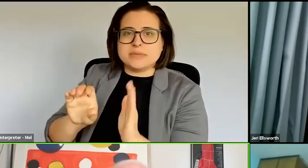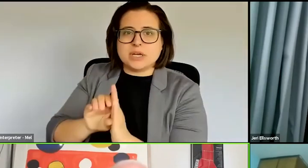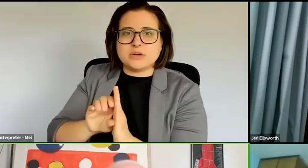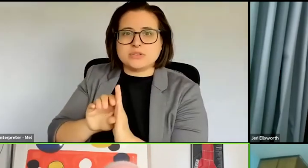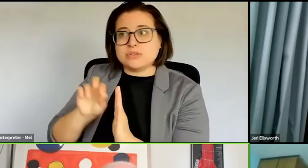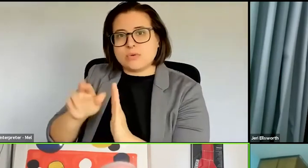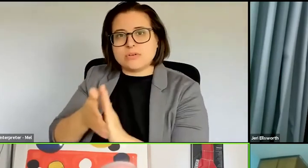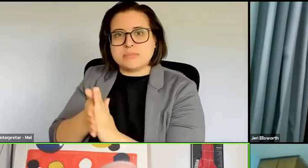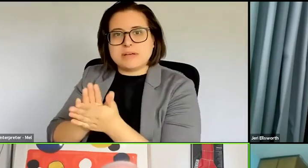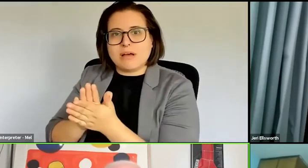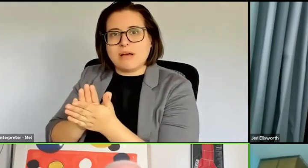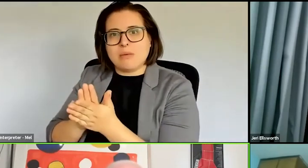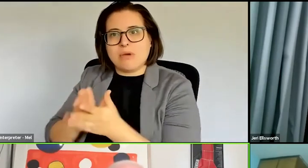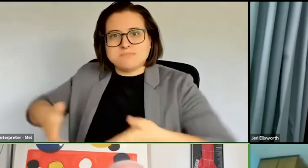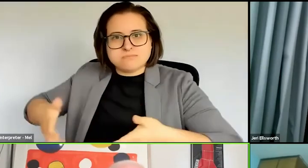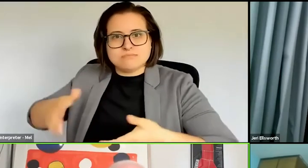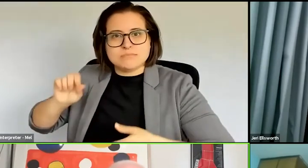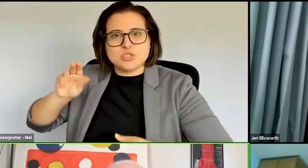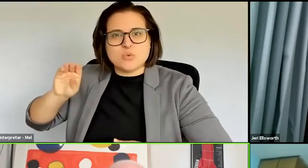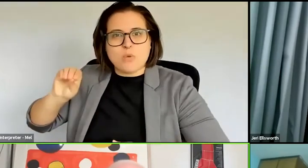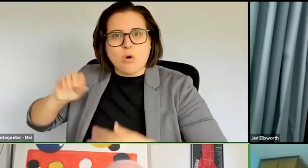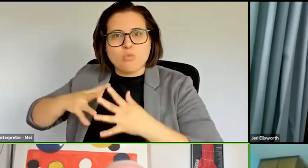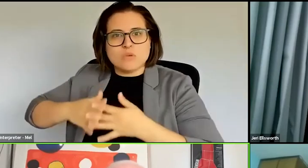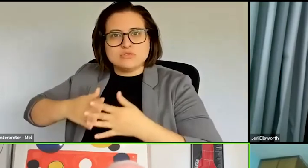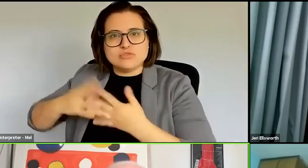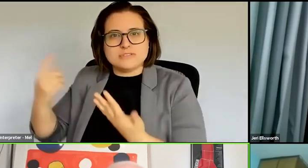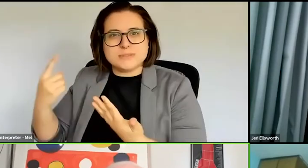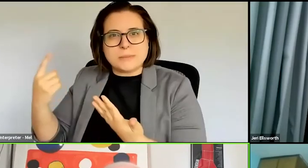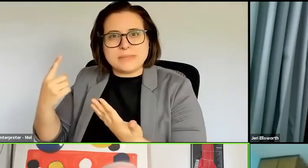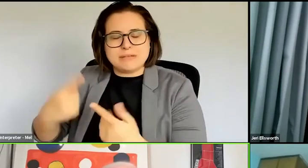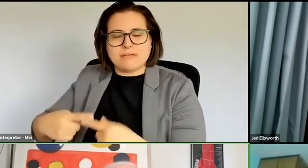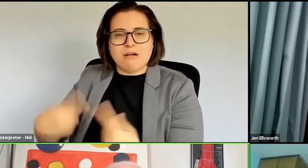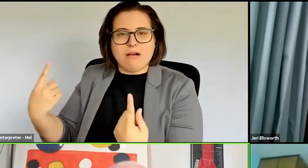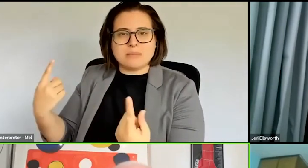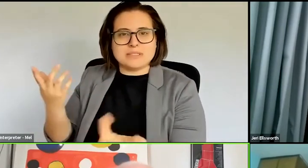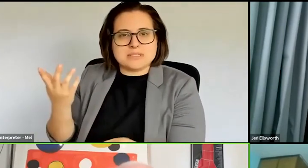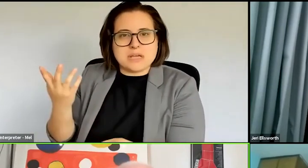type. Up to them to figure out if they can pay that off, I think it's the same with interface